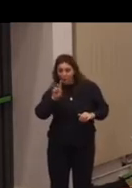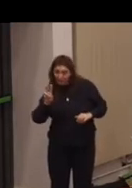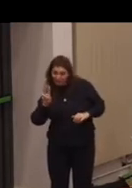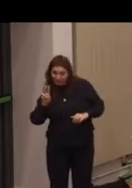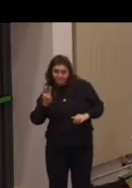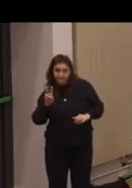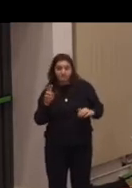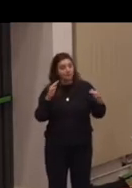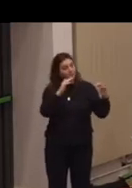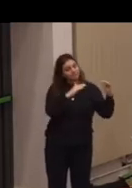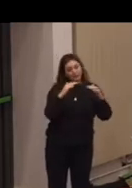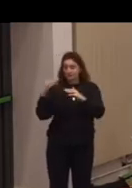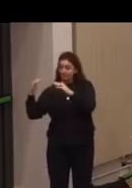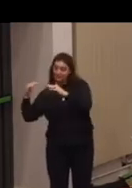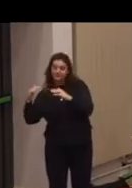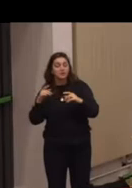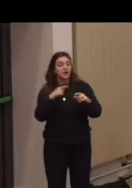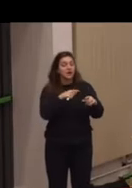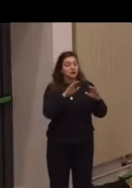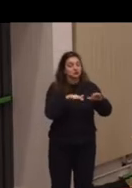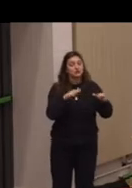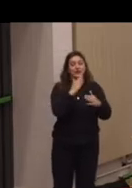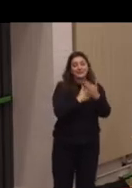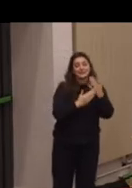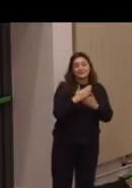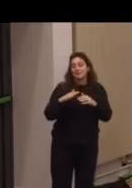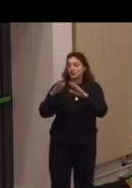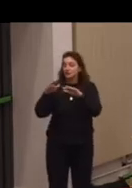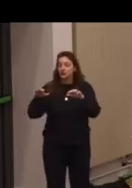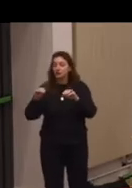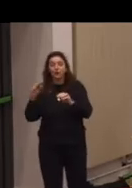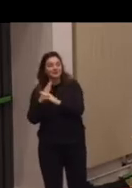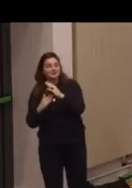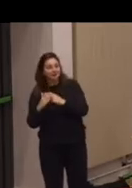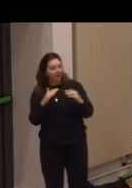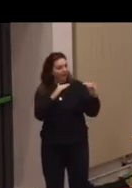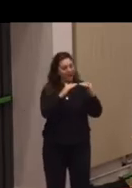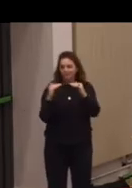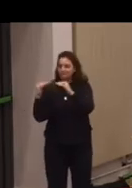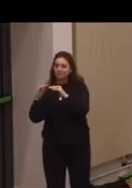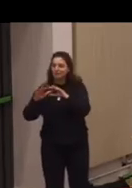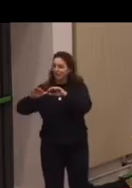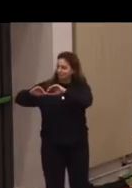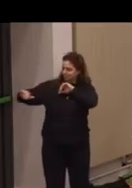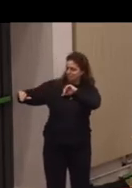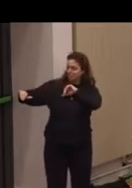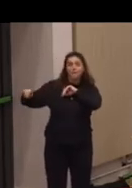between children with and without disabilities. It's important in terms of developing self‑esteem